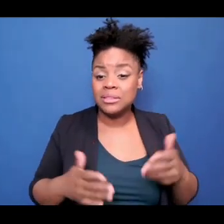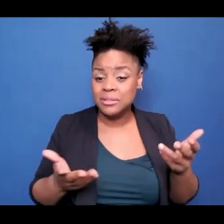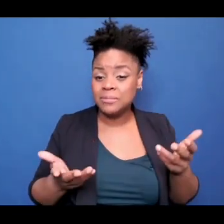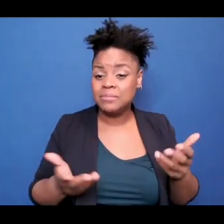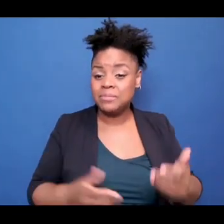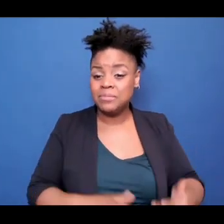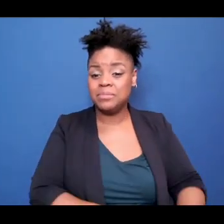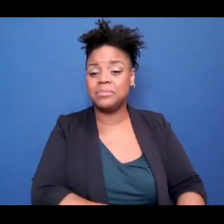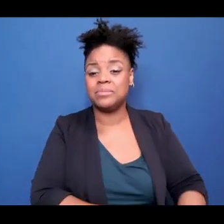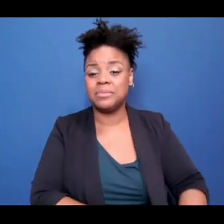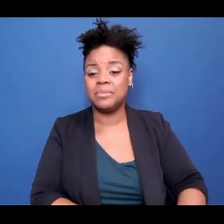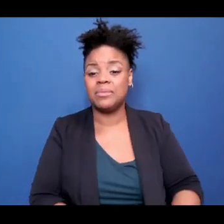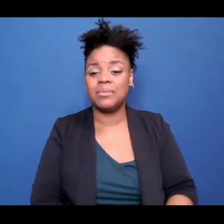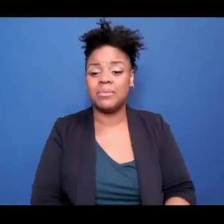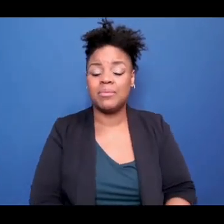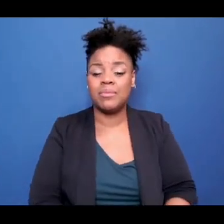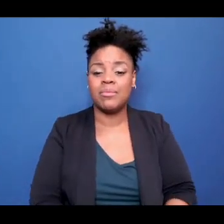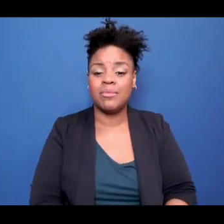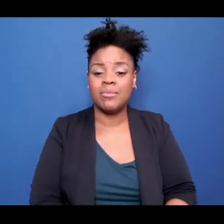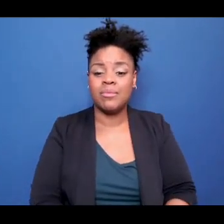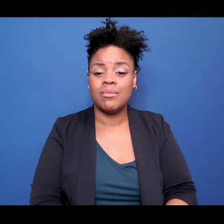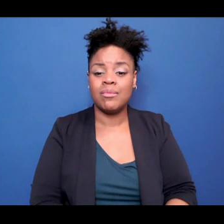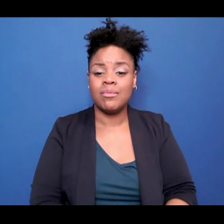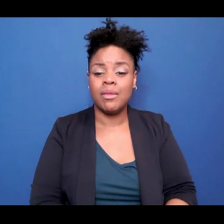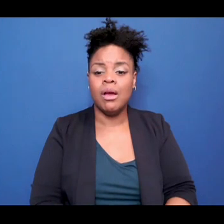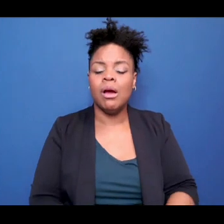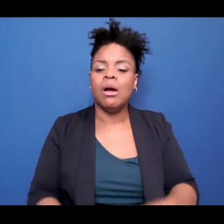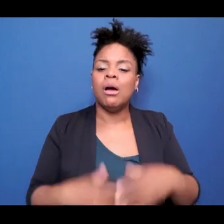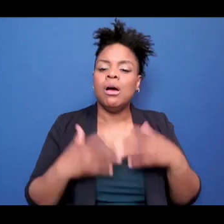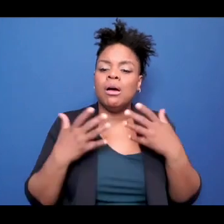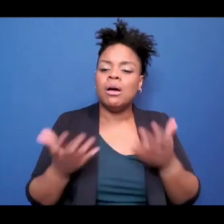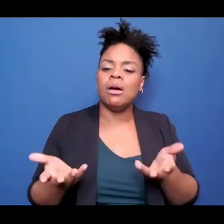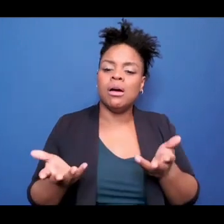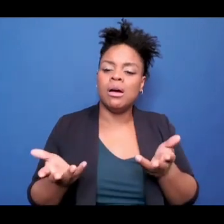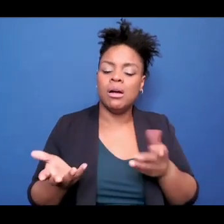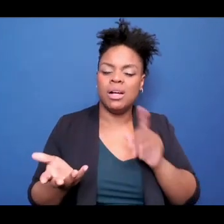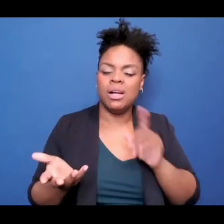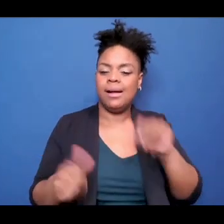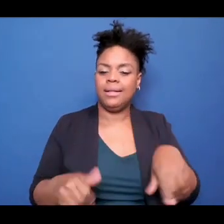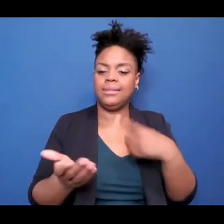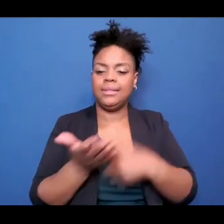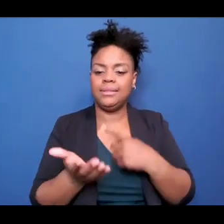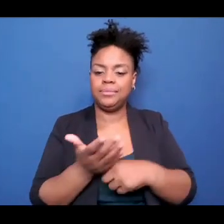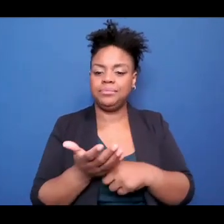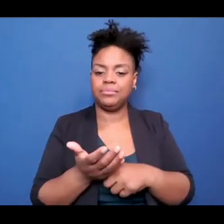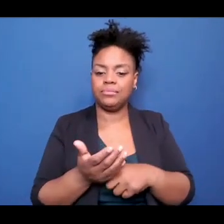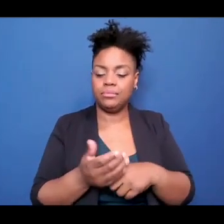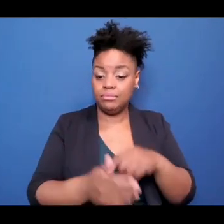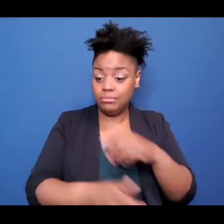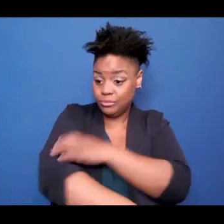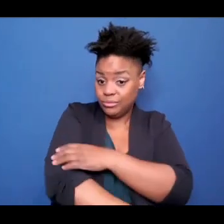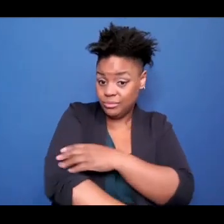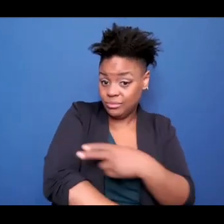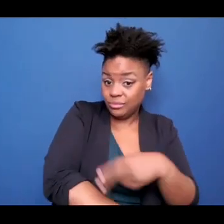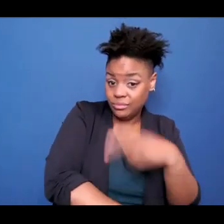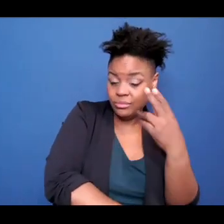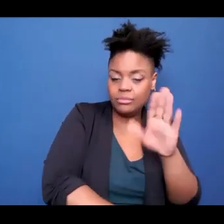THEIR ORGANS, END QUOTE. BUT POINTING OUT MORE SEVERE BURDENS OF HEALTH CONDITIONS SUCH AS HIGH BLOOD PRESSURE DOES